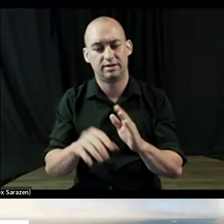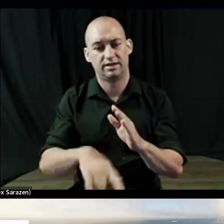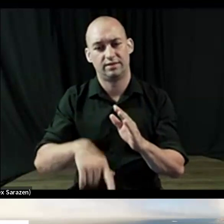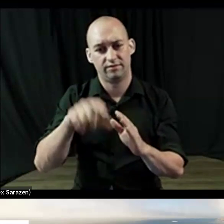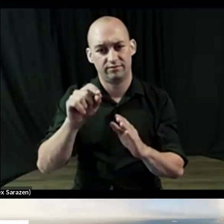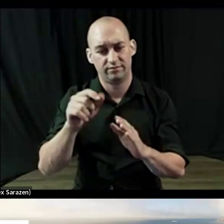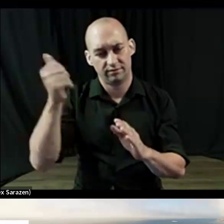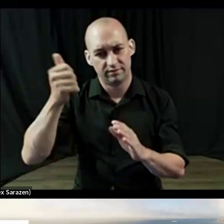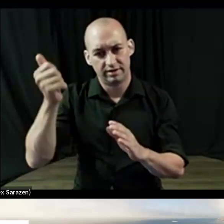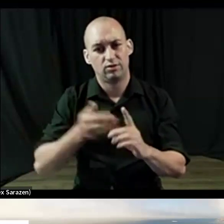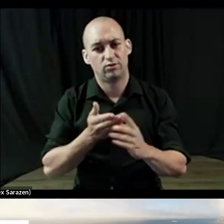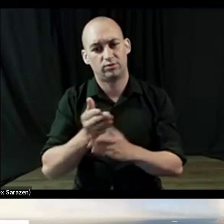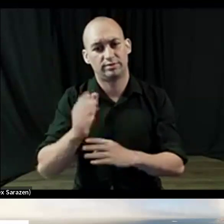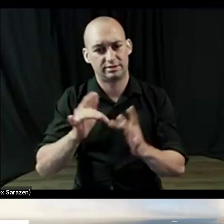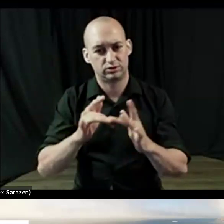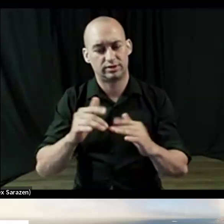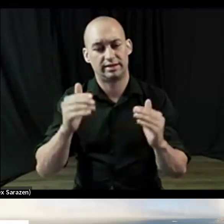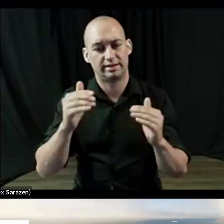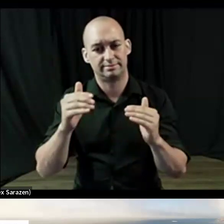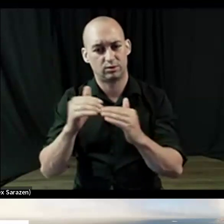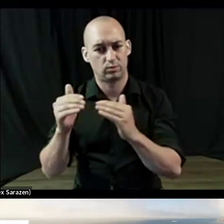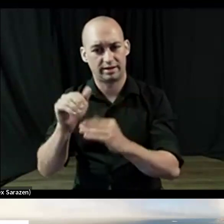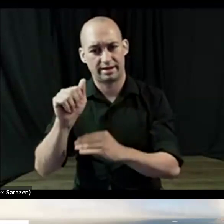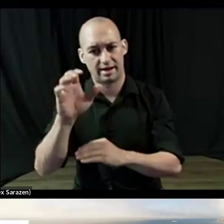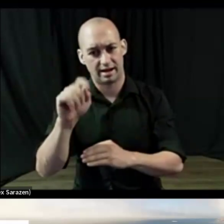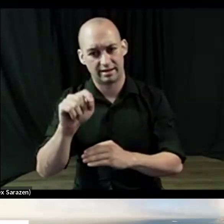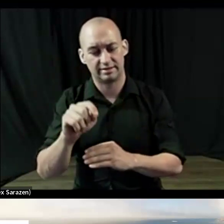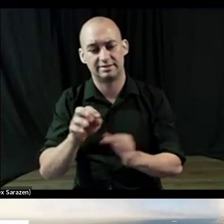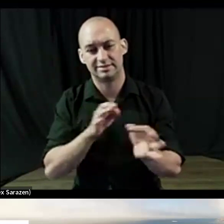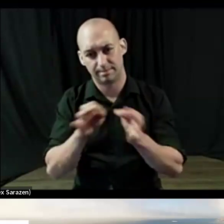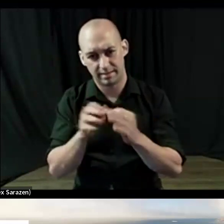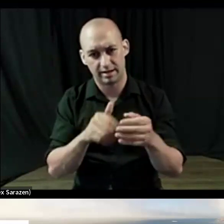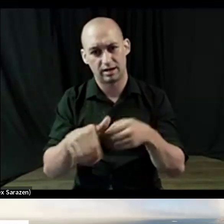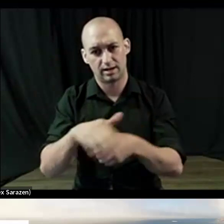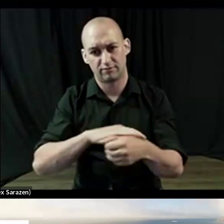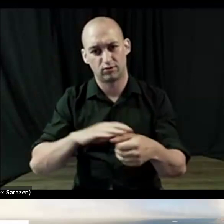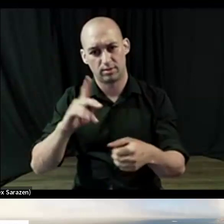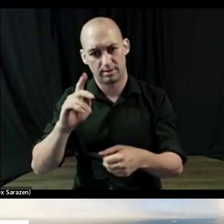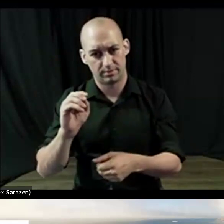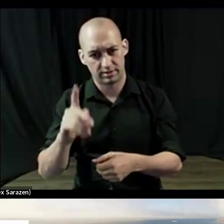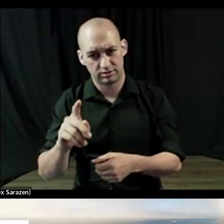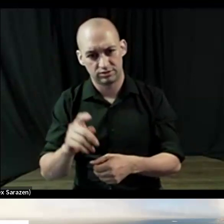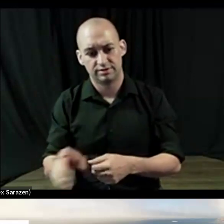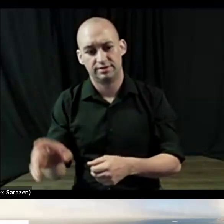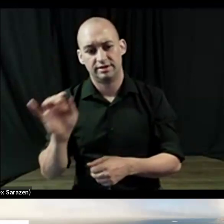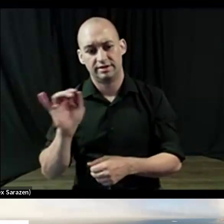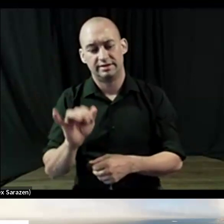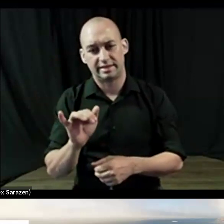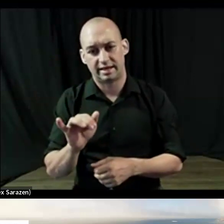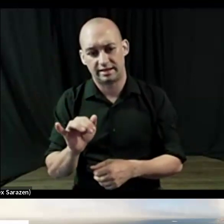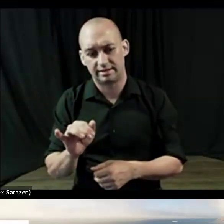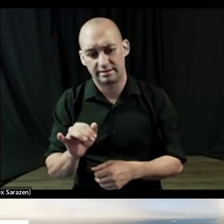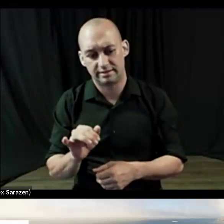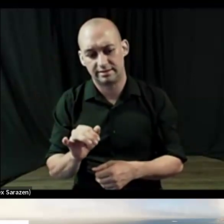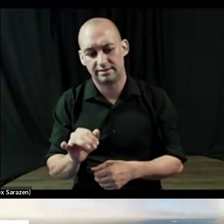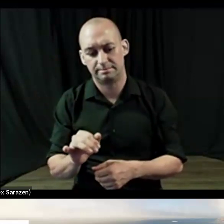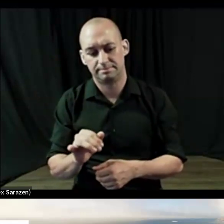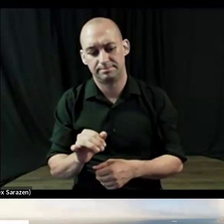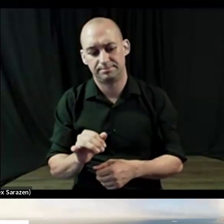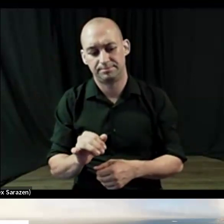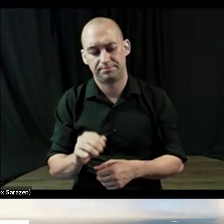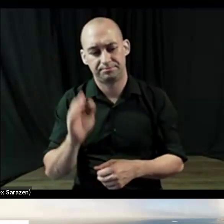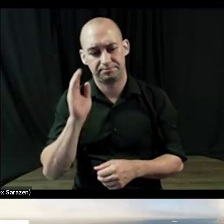the Digital Equity Act really defined covered populations in a, you know, you know, 8 specific